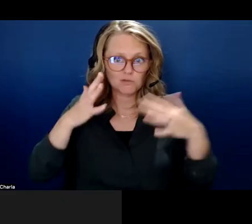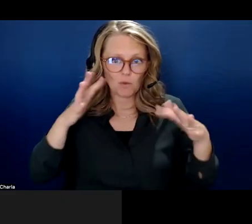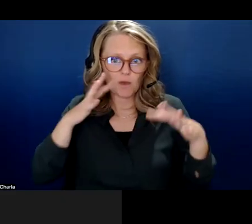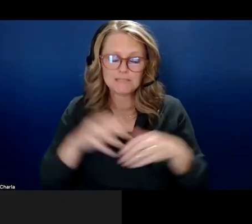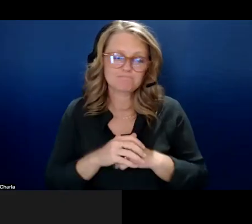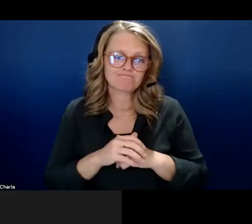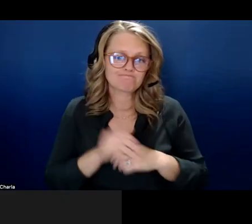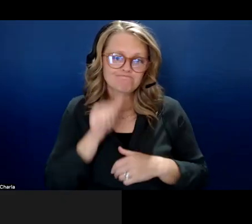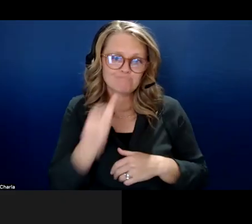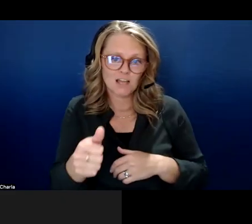and not having the project.